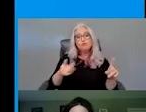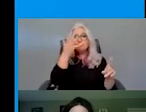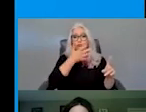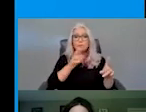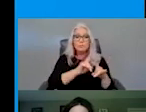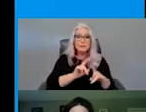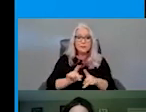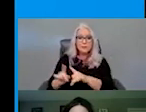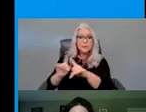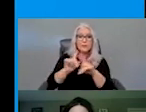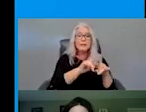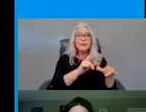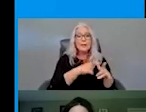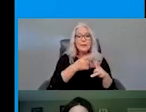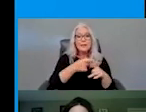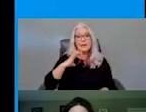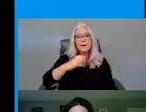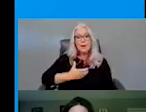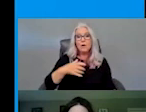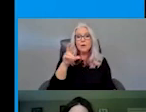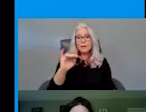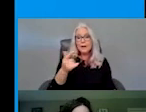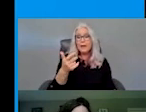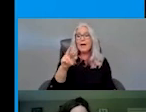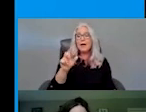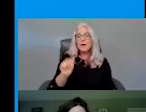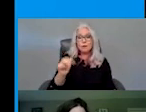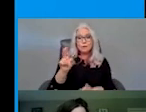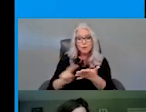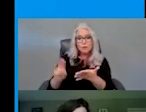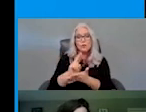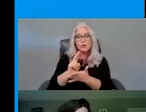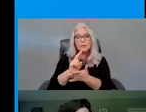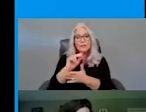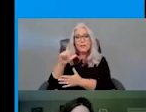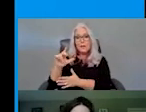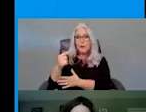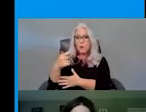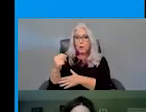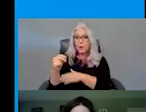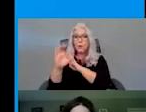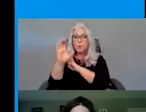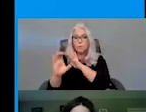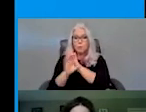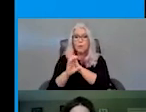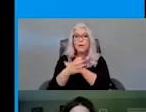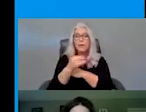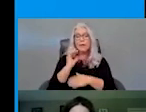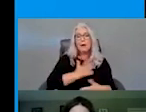University emergency management disability awareness training logo and our website